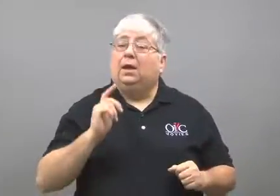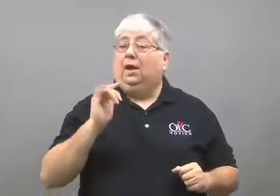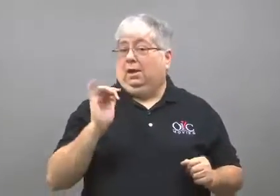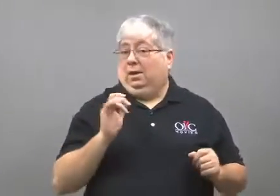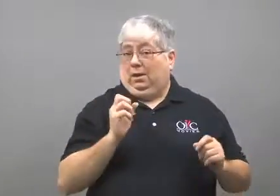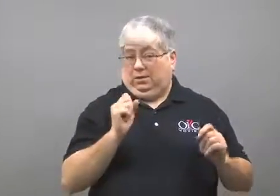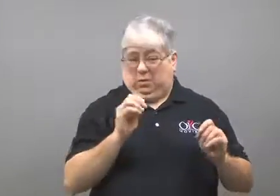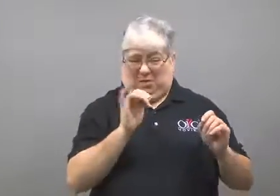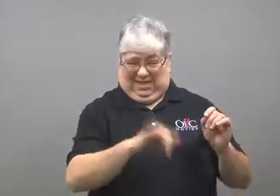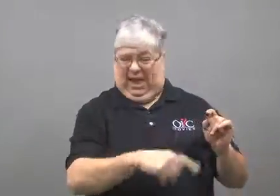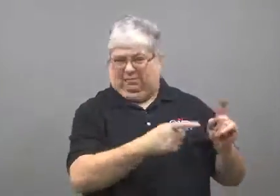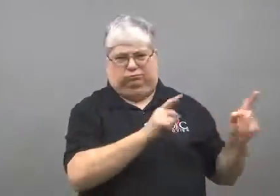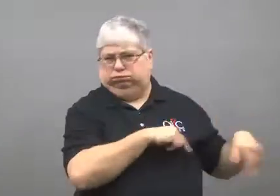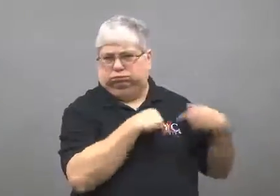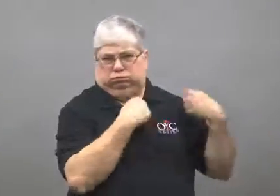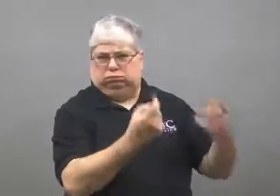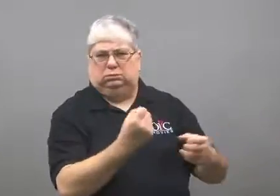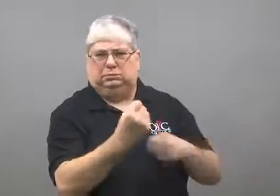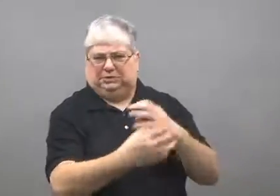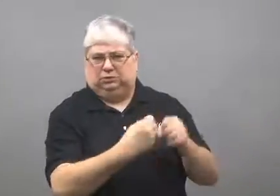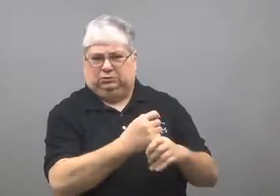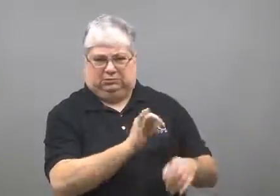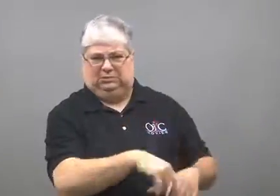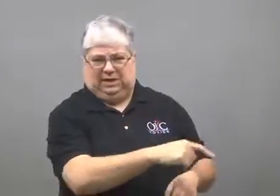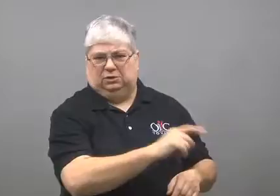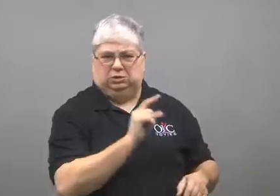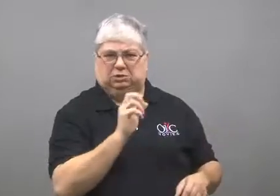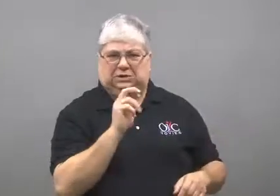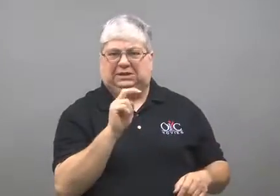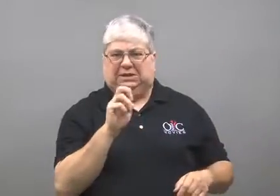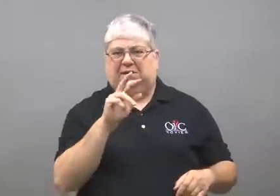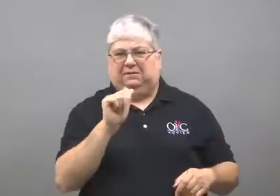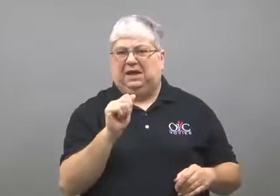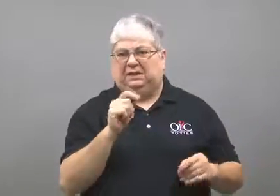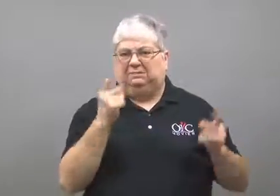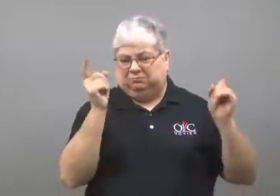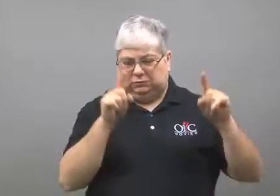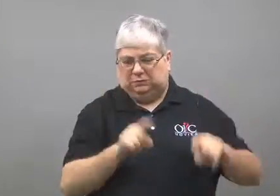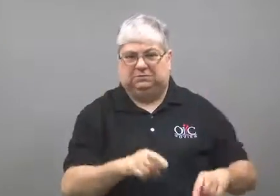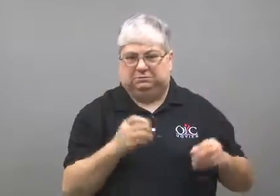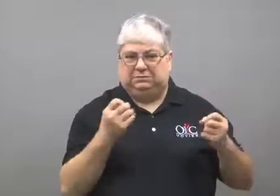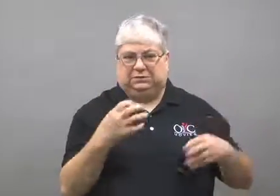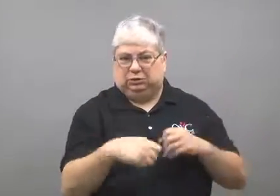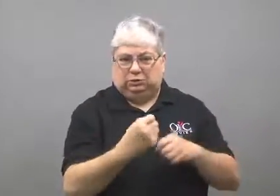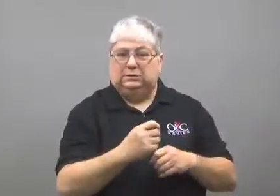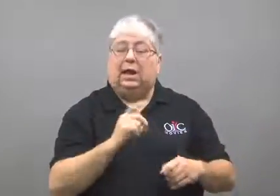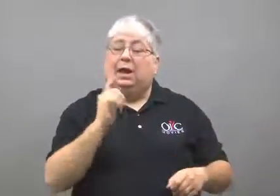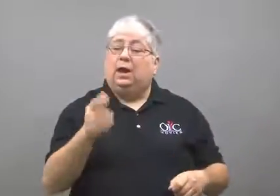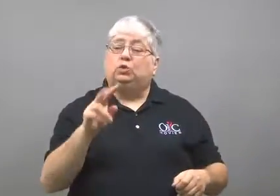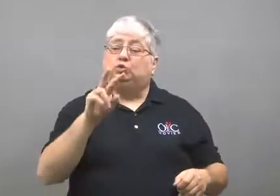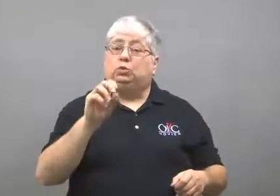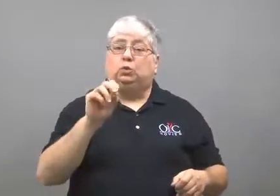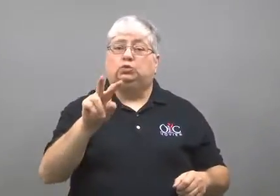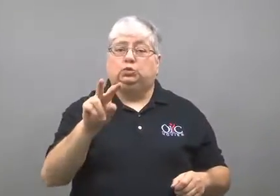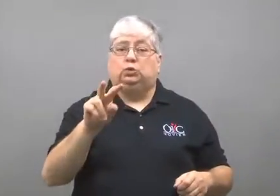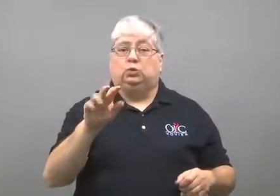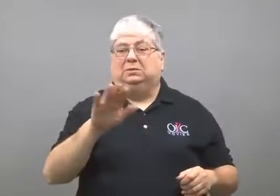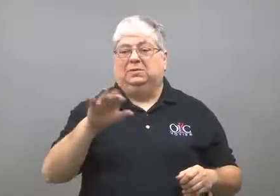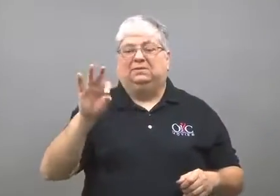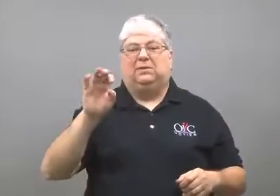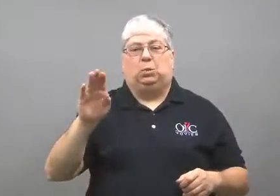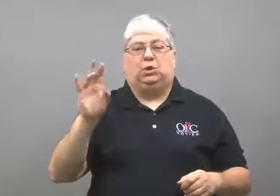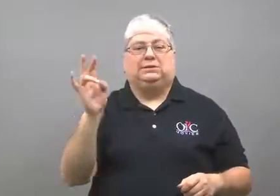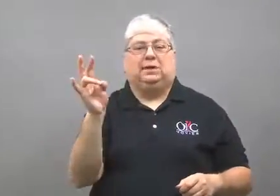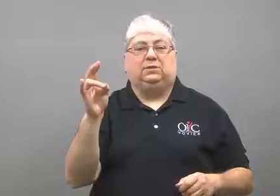The Geneva Convention has been in effect for quite a long time.